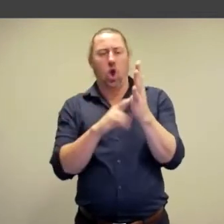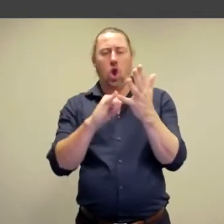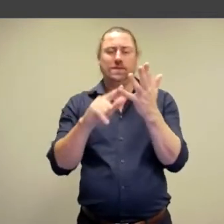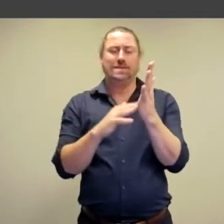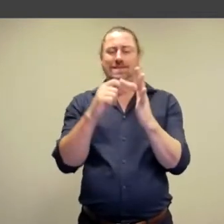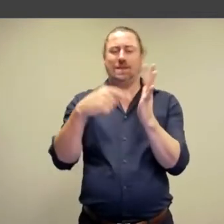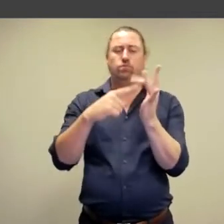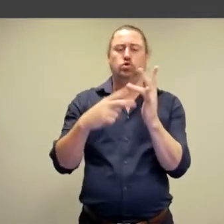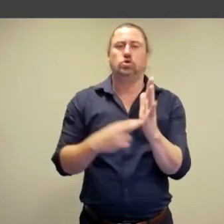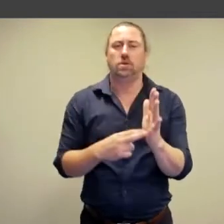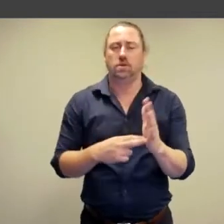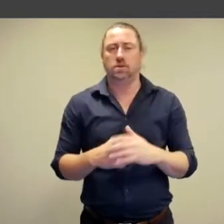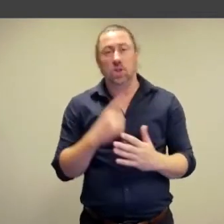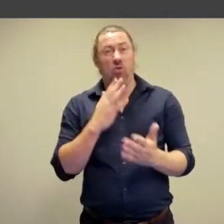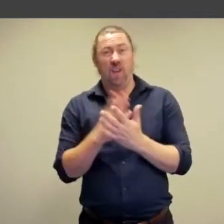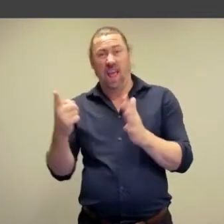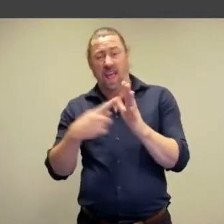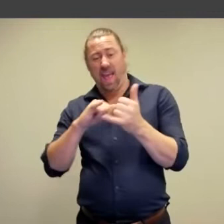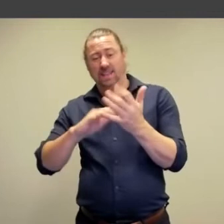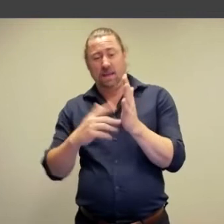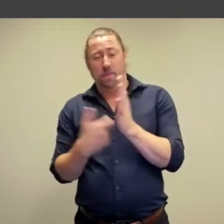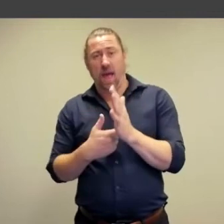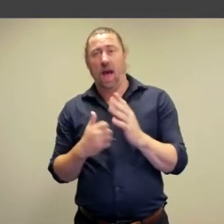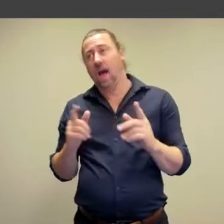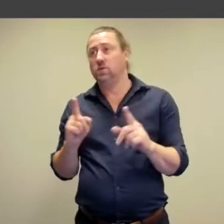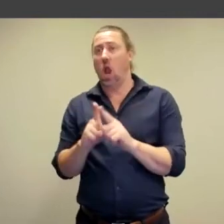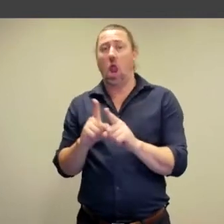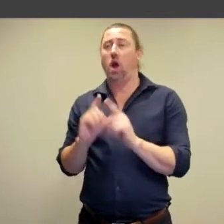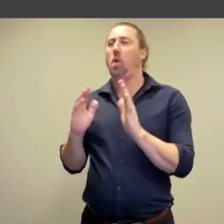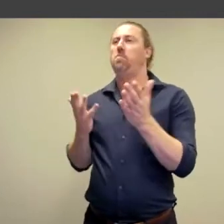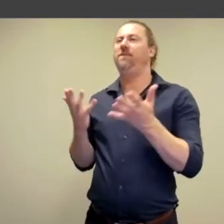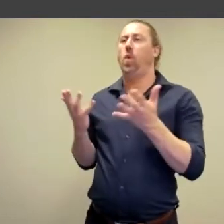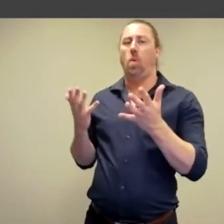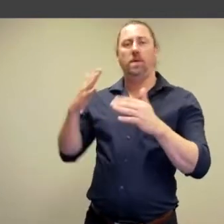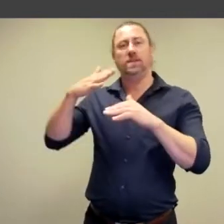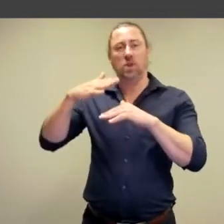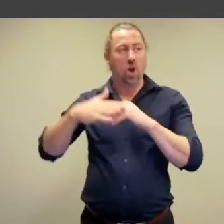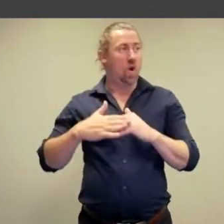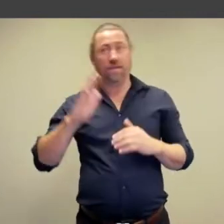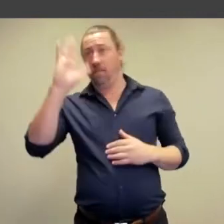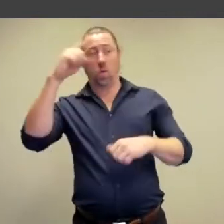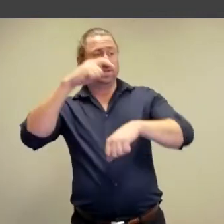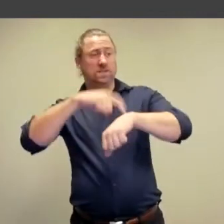form, ASMR is a kind of performance